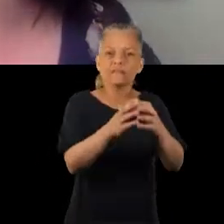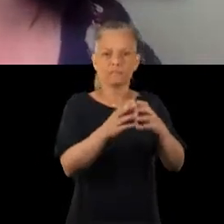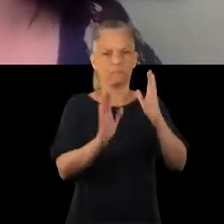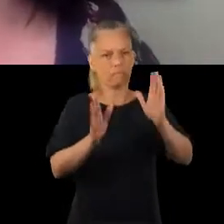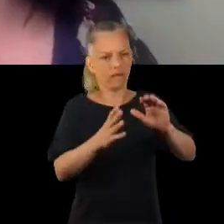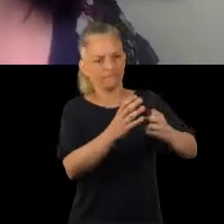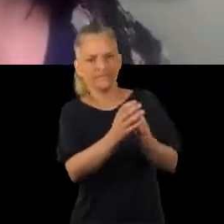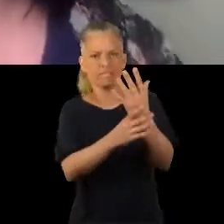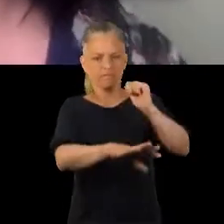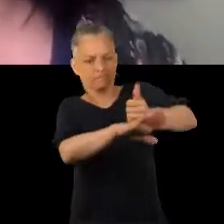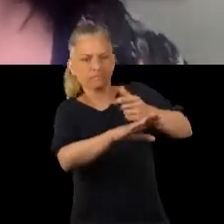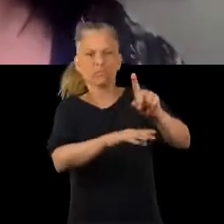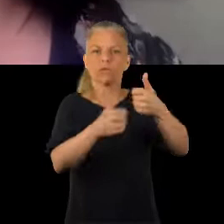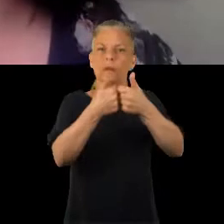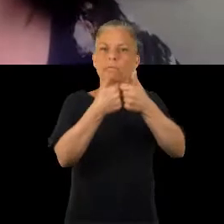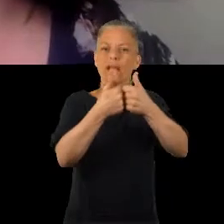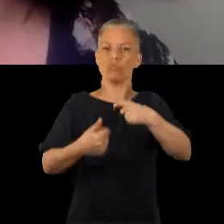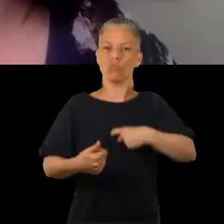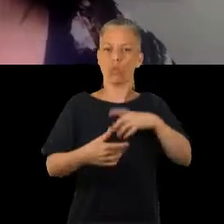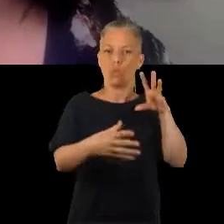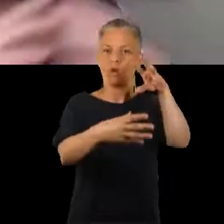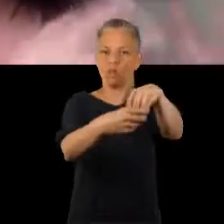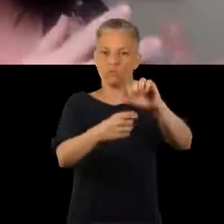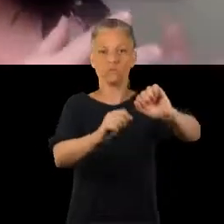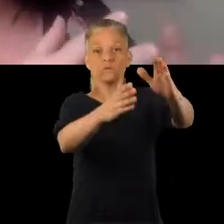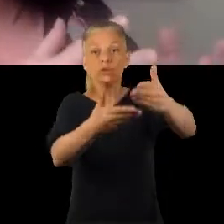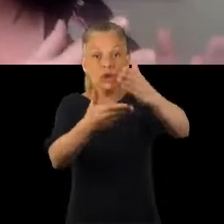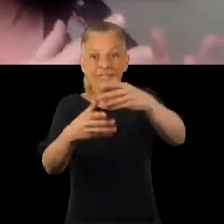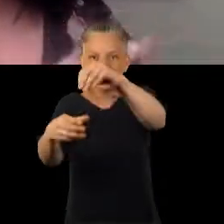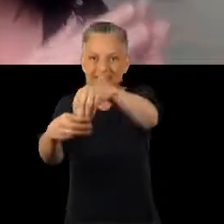of faith in services that were already there and then I was introduced to peer support and